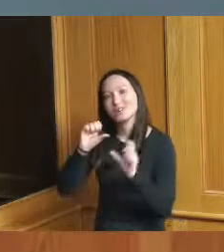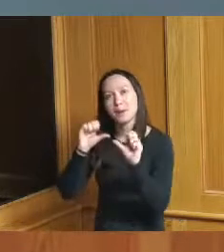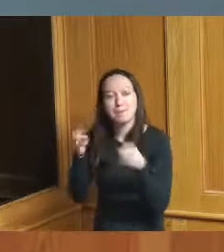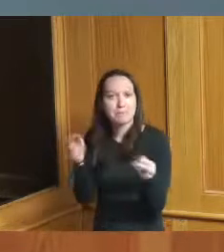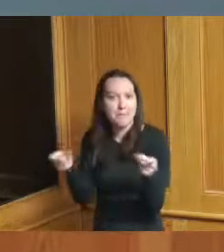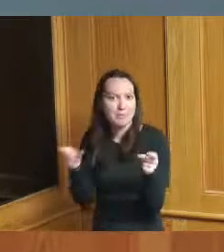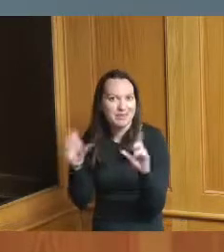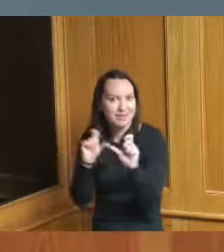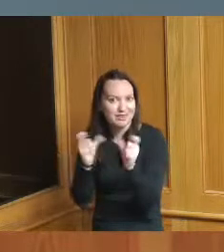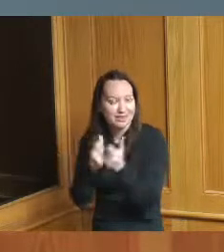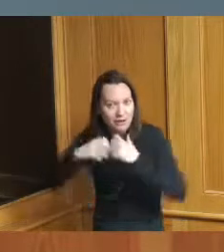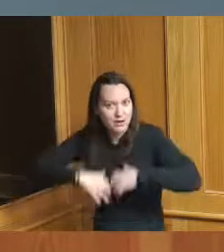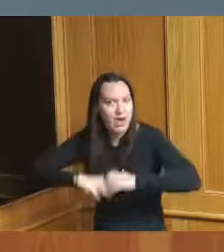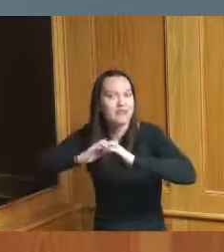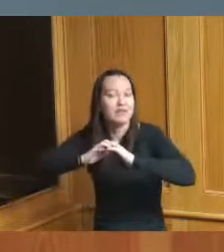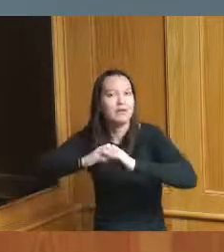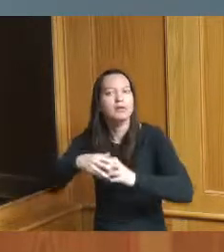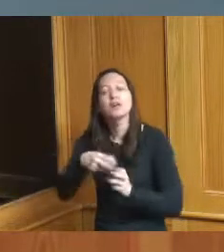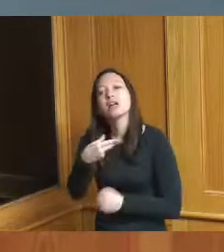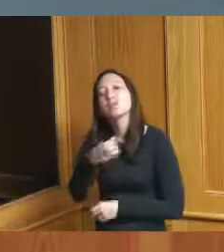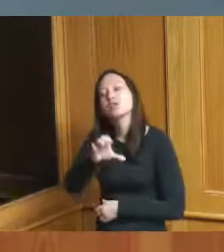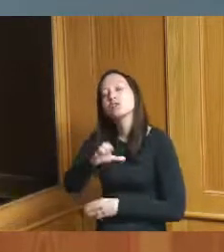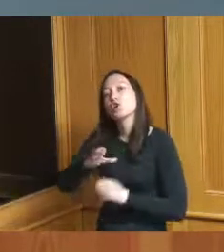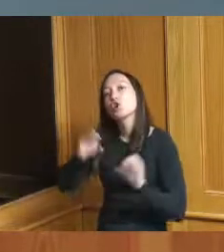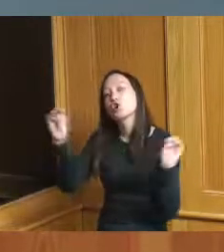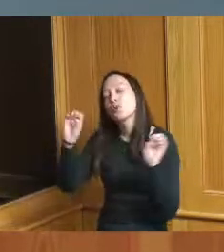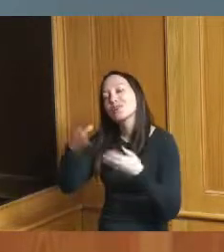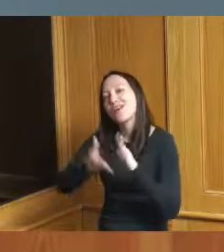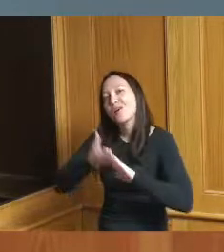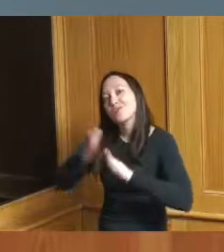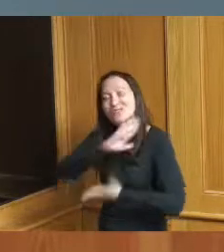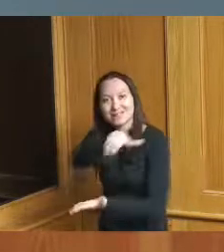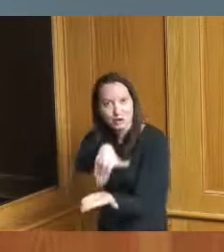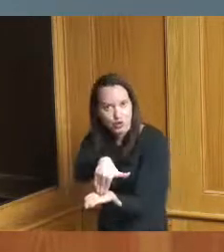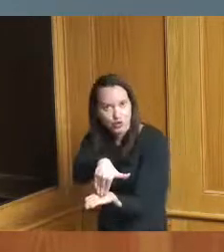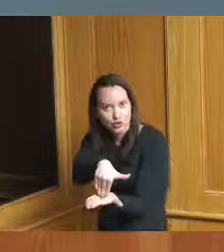to activate the Hamilton County emergency operations center for the duration of the